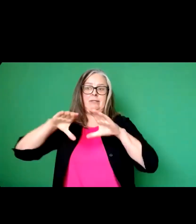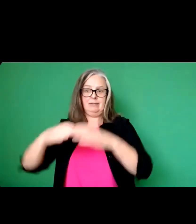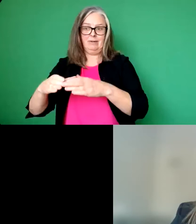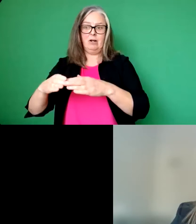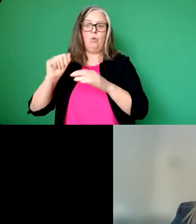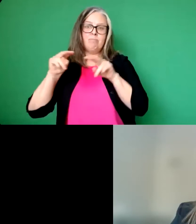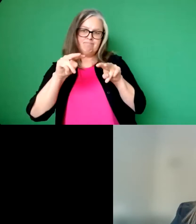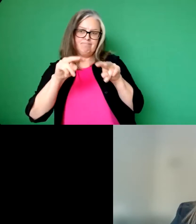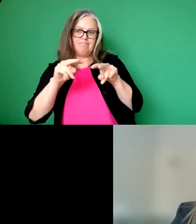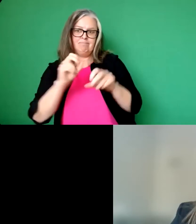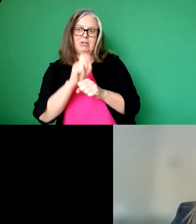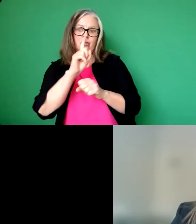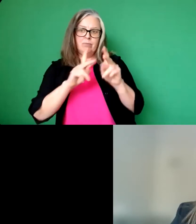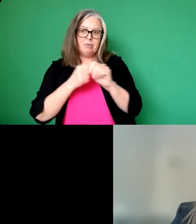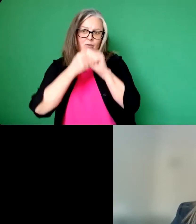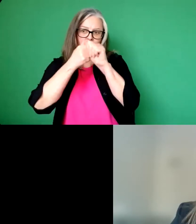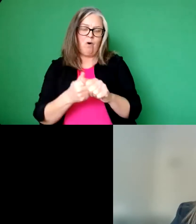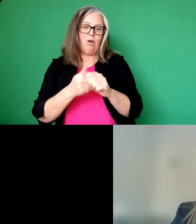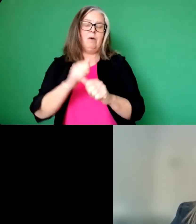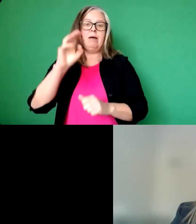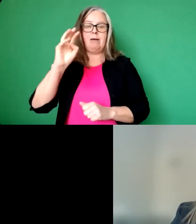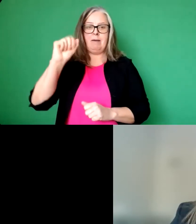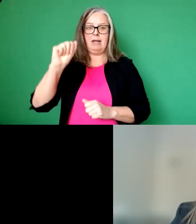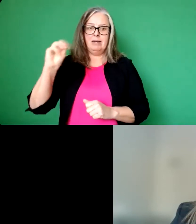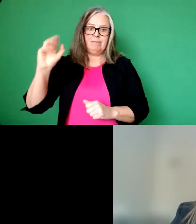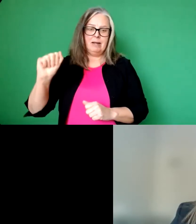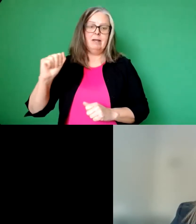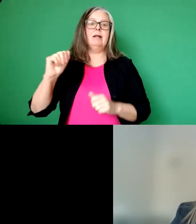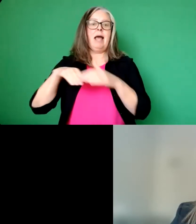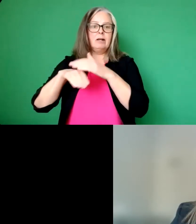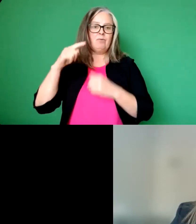prior to joining the manitoba government in 2011 lucia worked as a private consultant